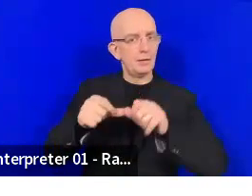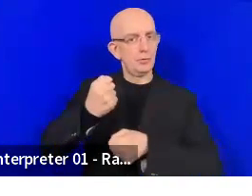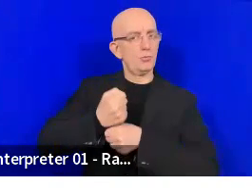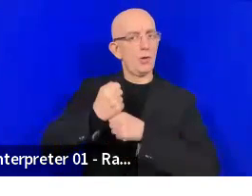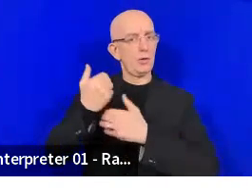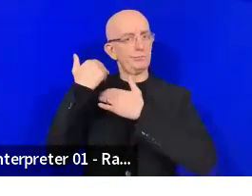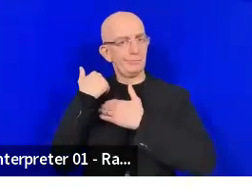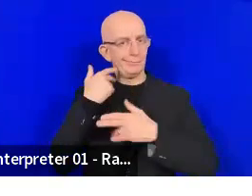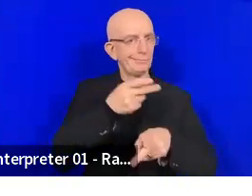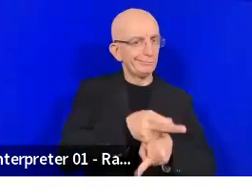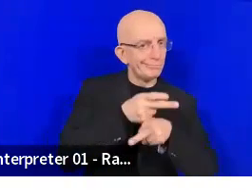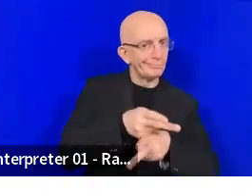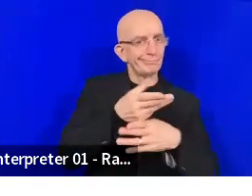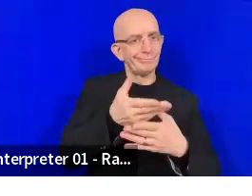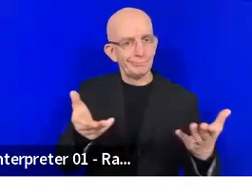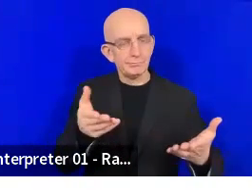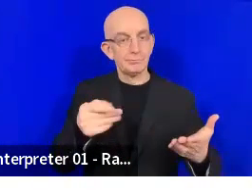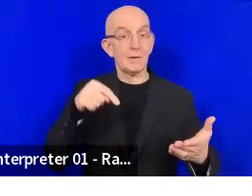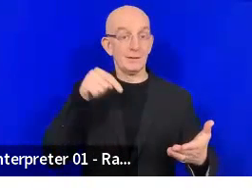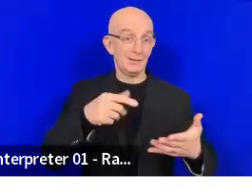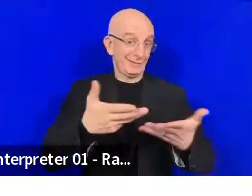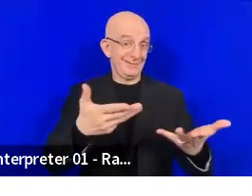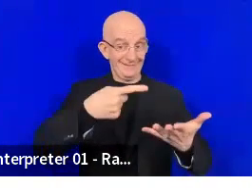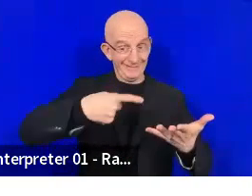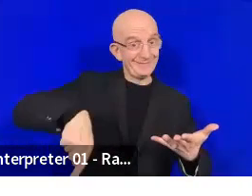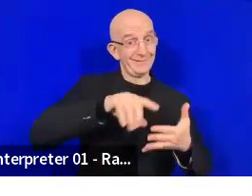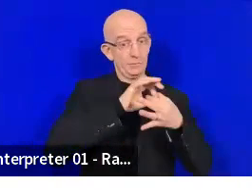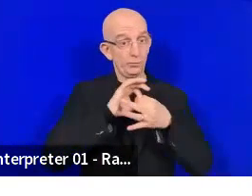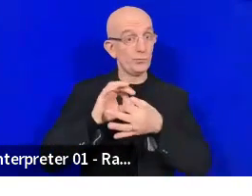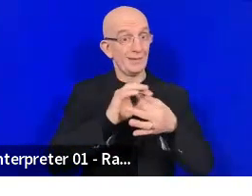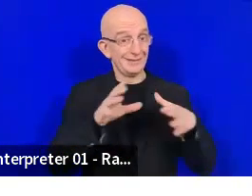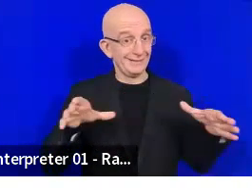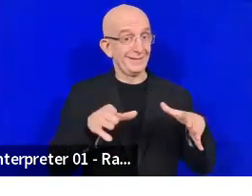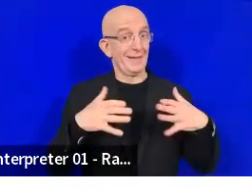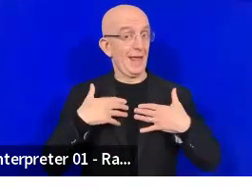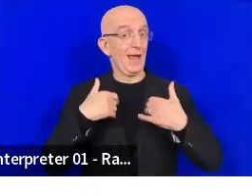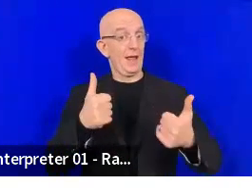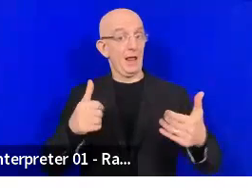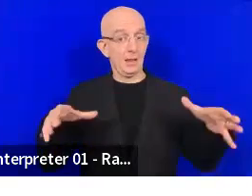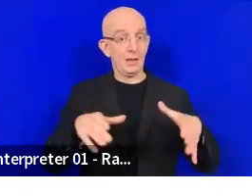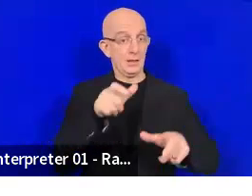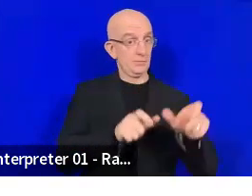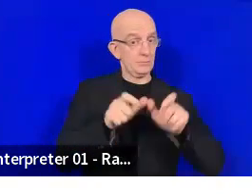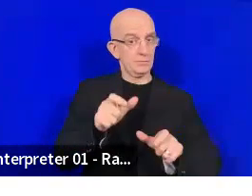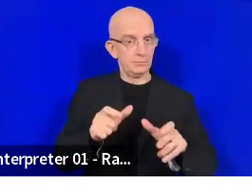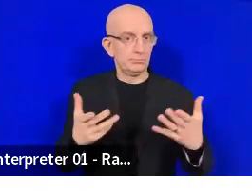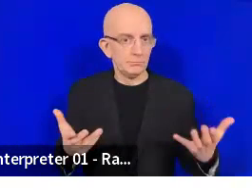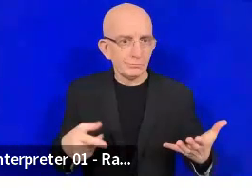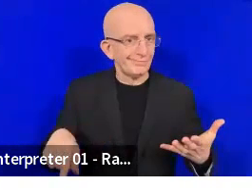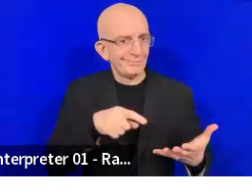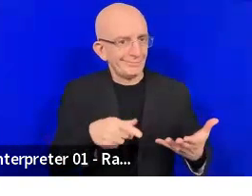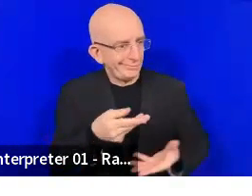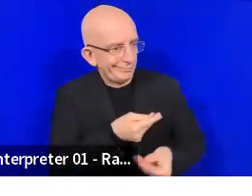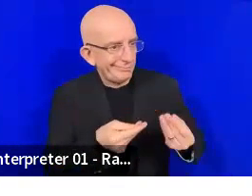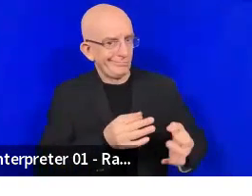a health economy without a strong, well strained, well compensated health care workforce, so